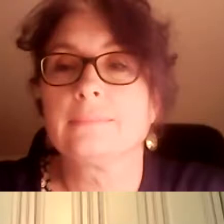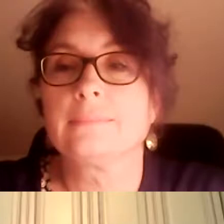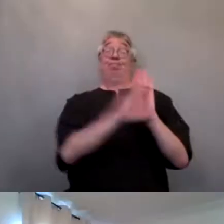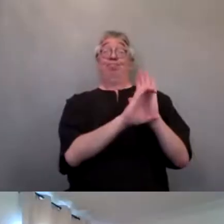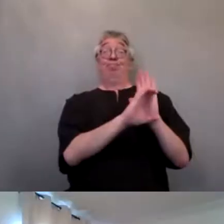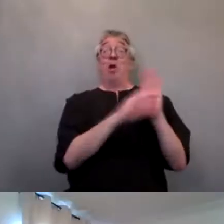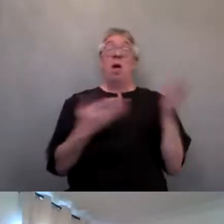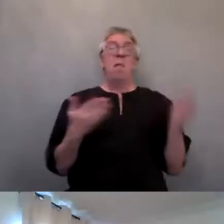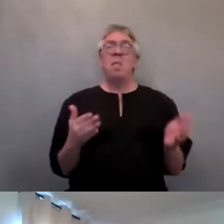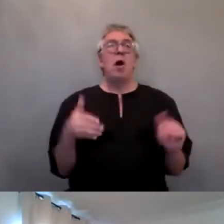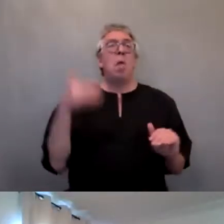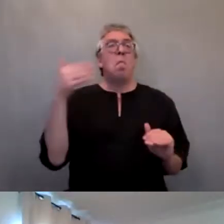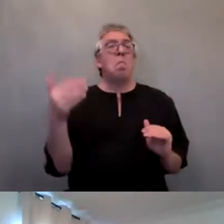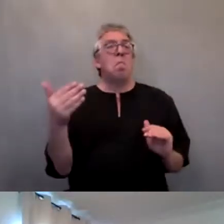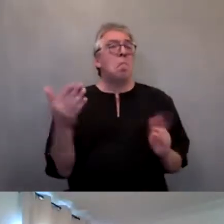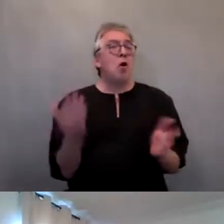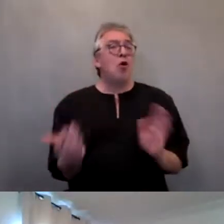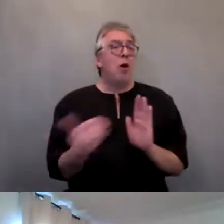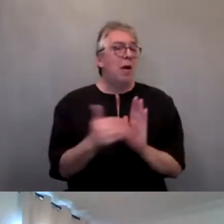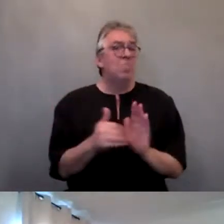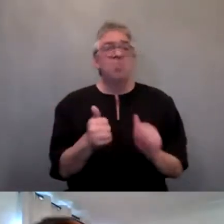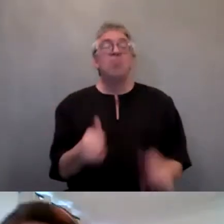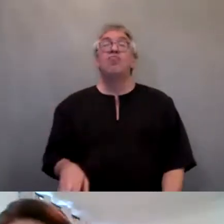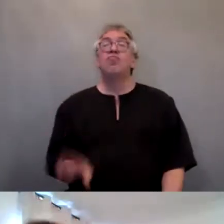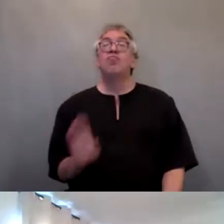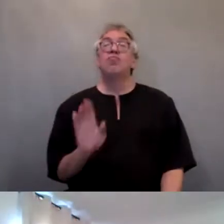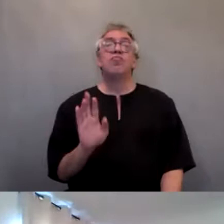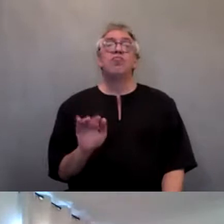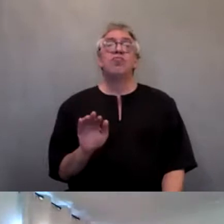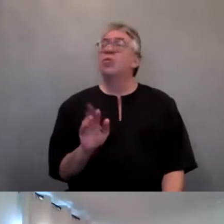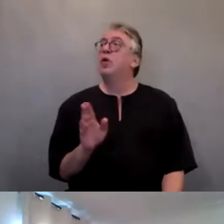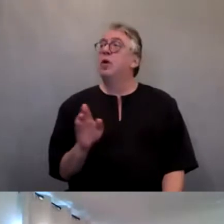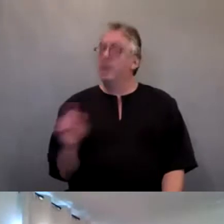I see the picture is frozen.